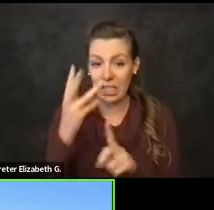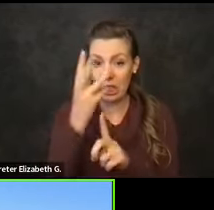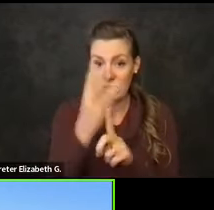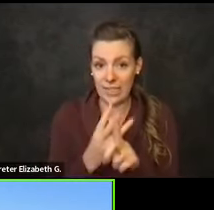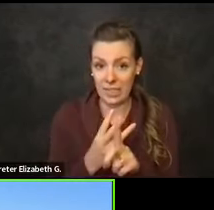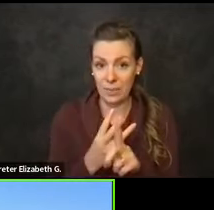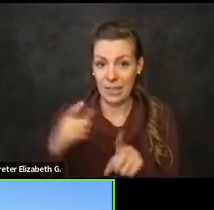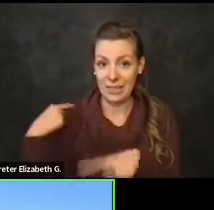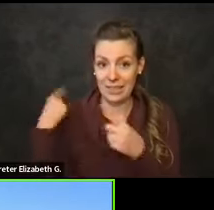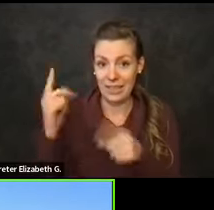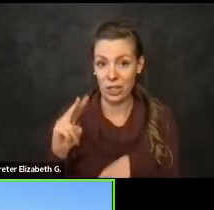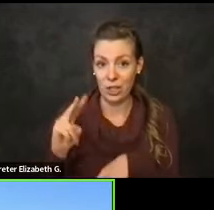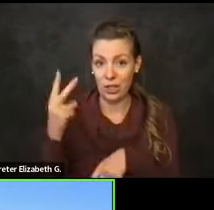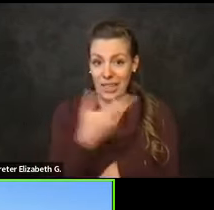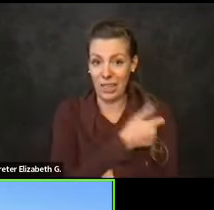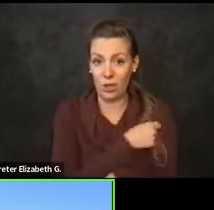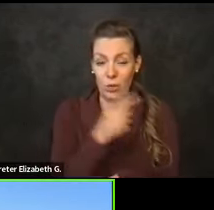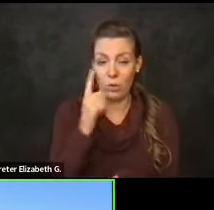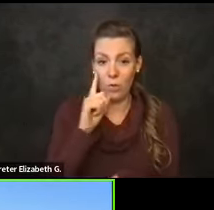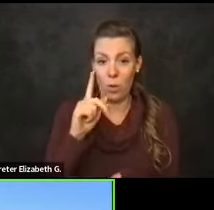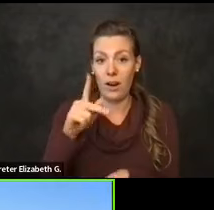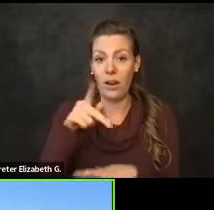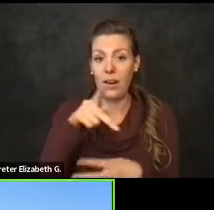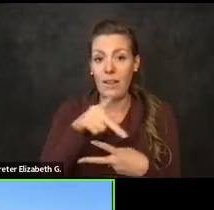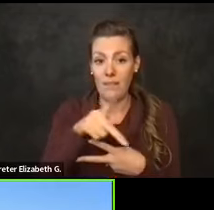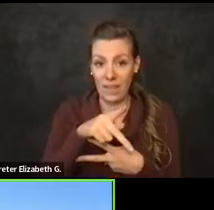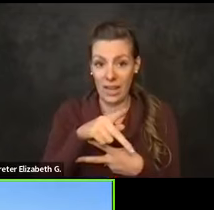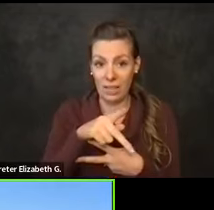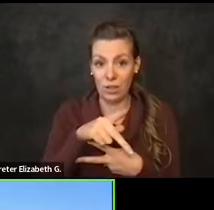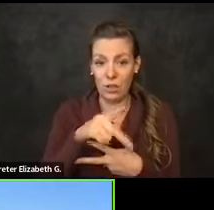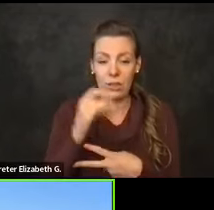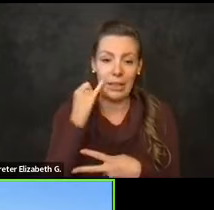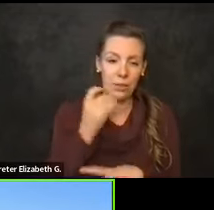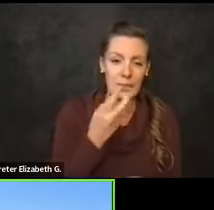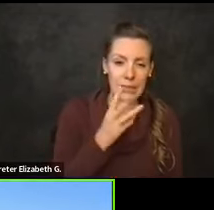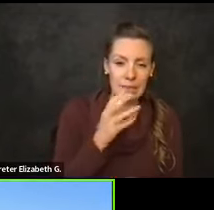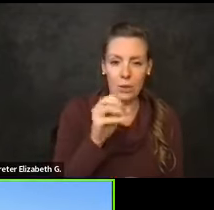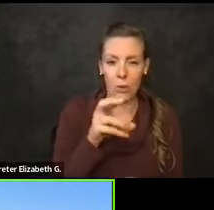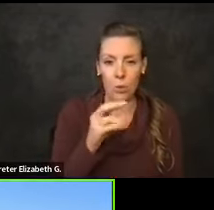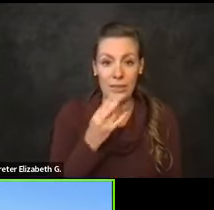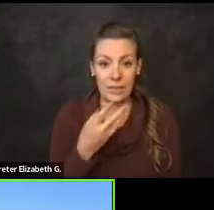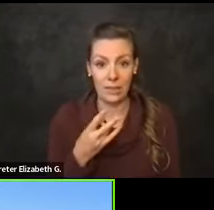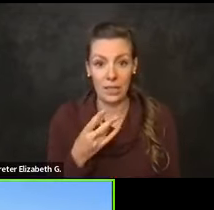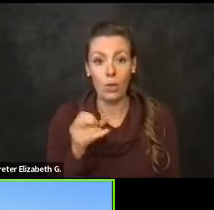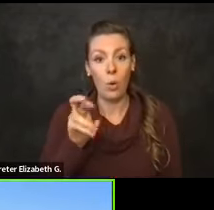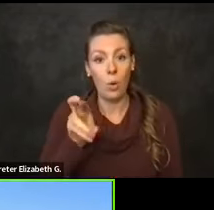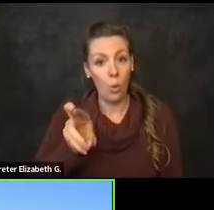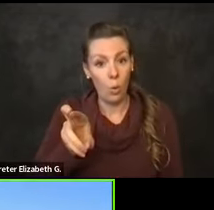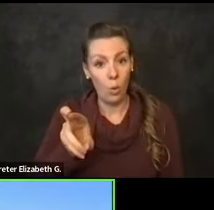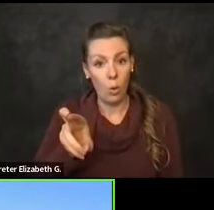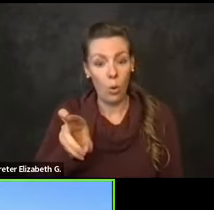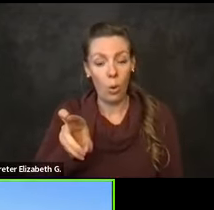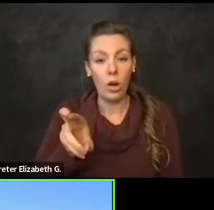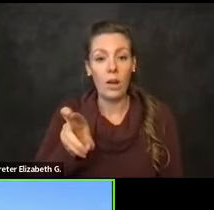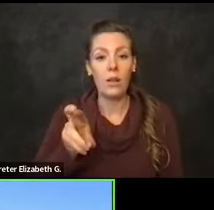dose of the Pfizer vaccine, if they're 16 or 17 or their dose of Moderna, if they